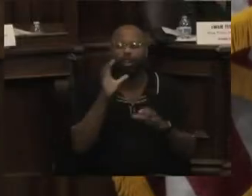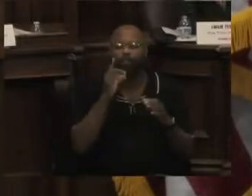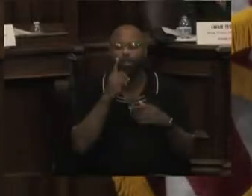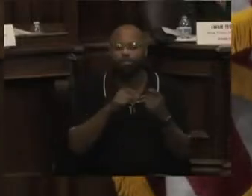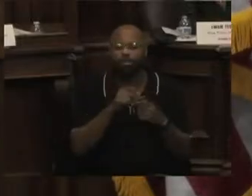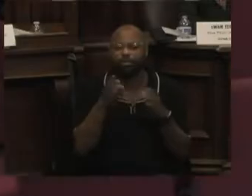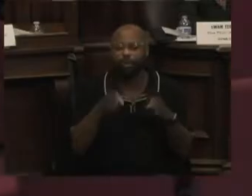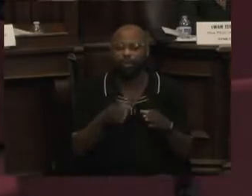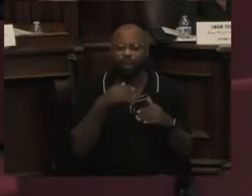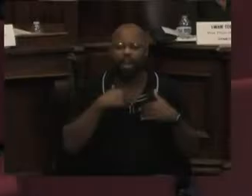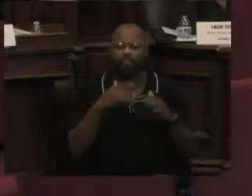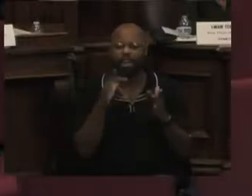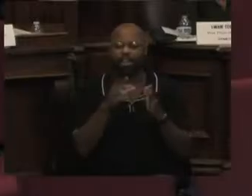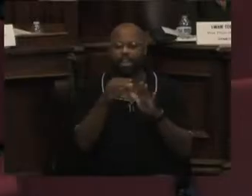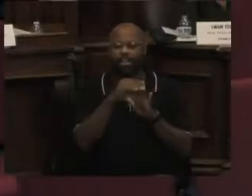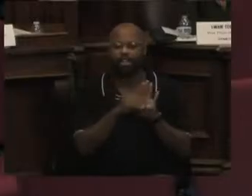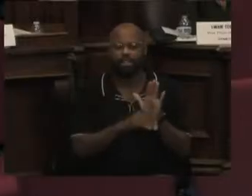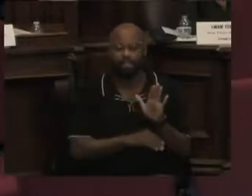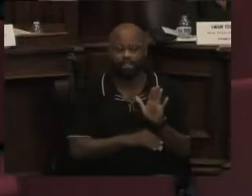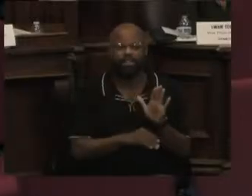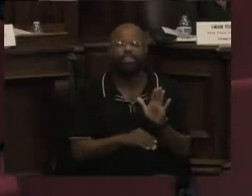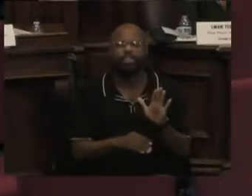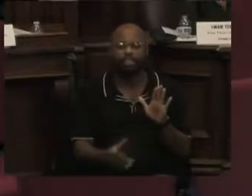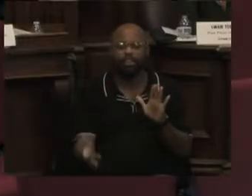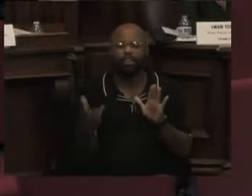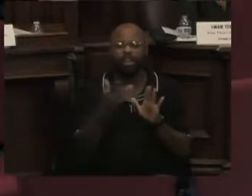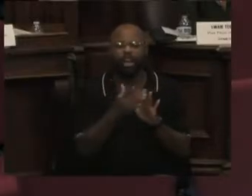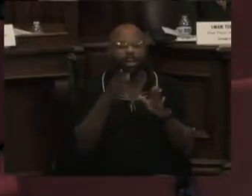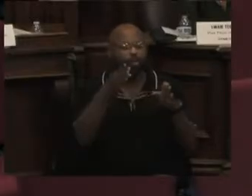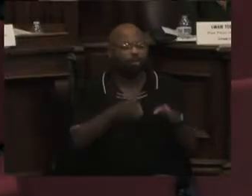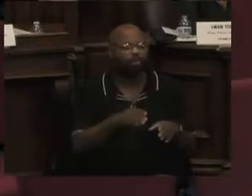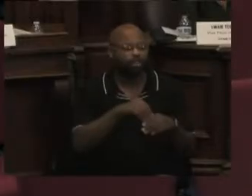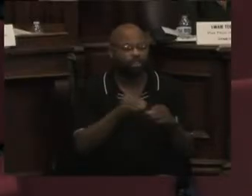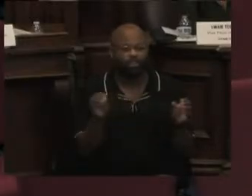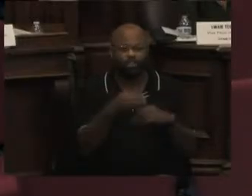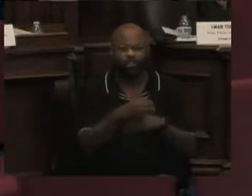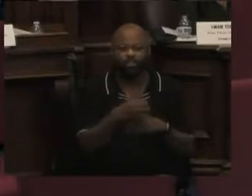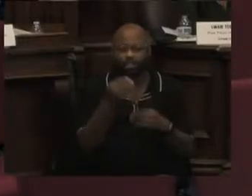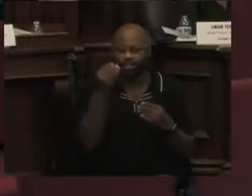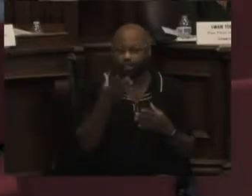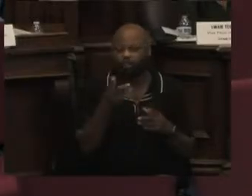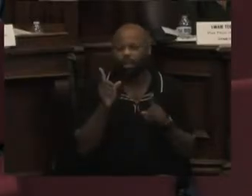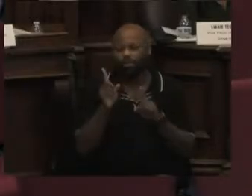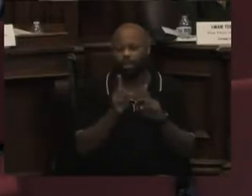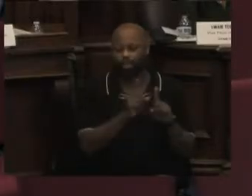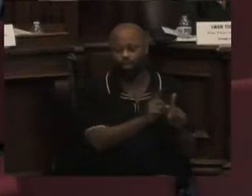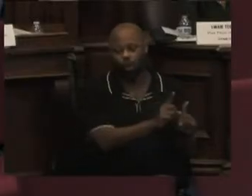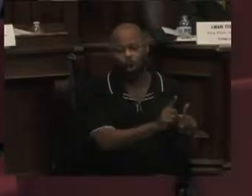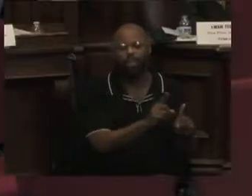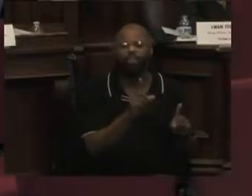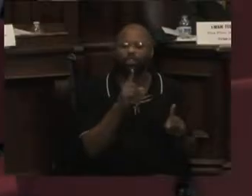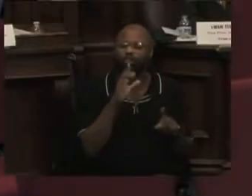you come to the front of the building and you say you're looking for a particular person, they will have a contact list